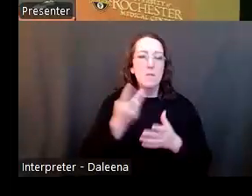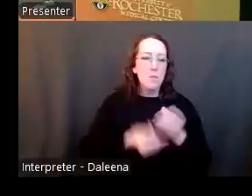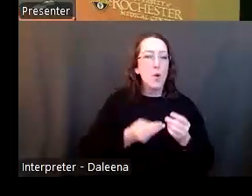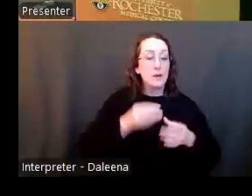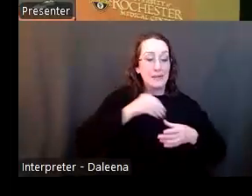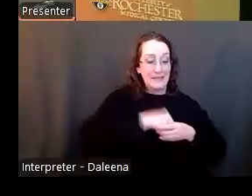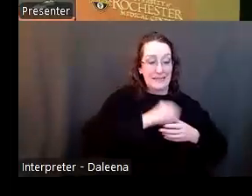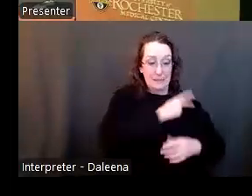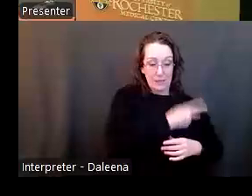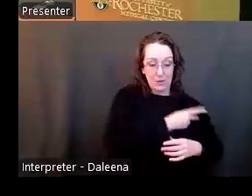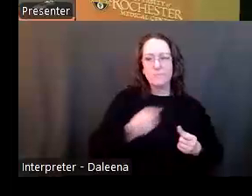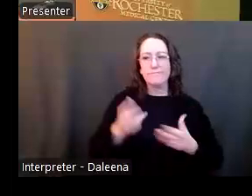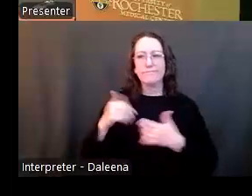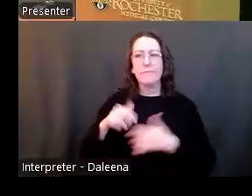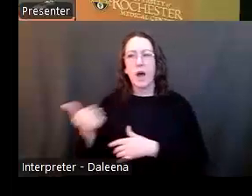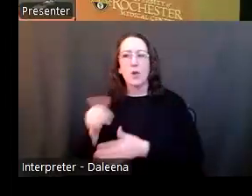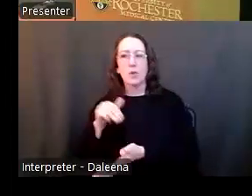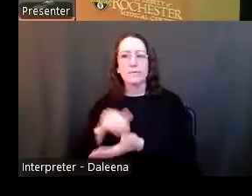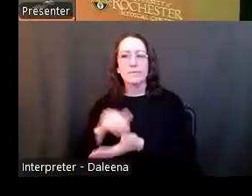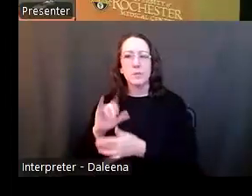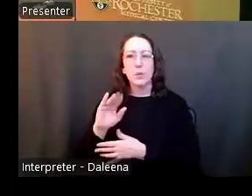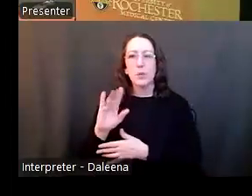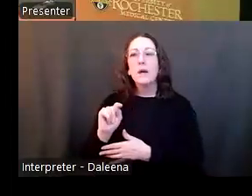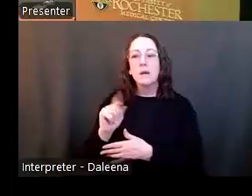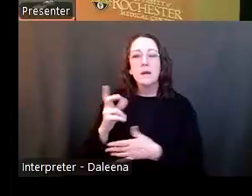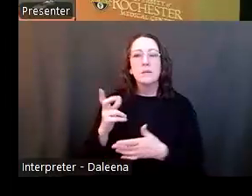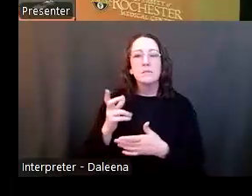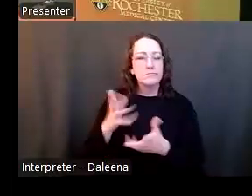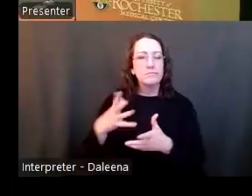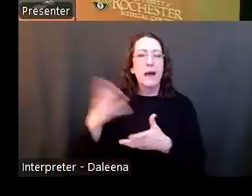have them on other medical units but they also exist in outpatient settings and it's just a